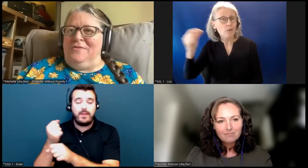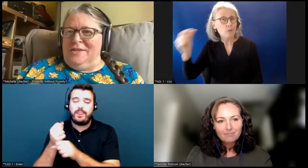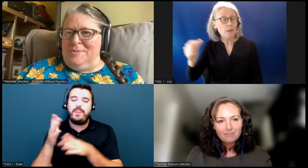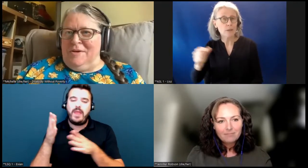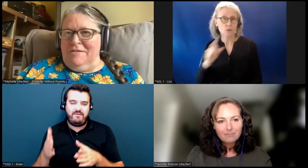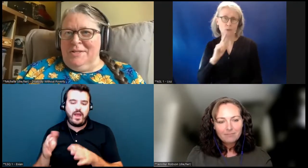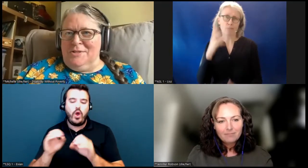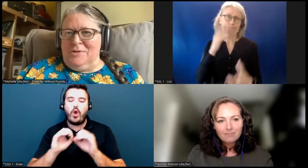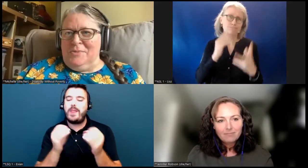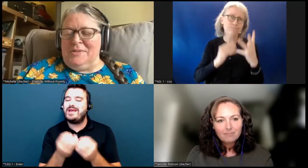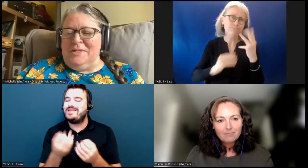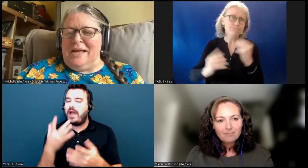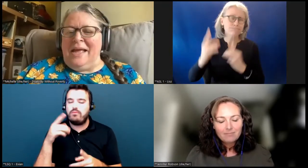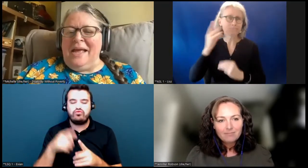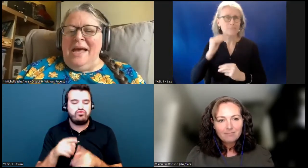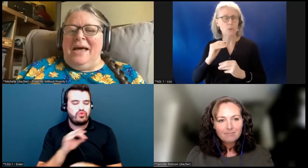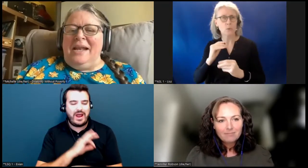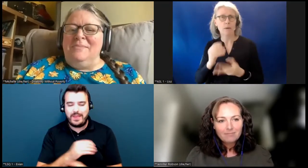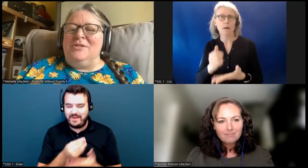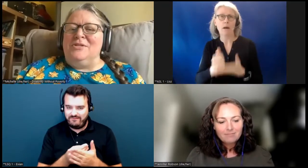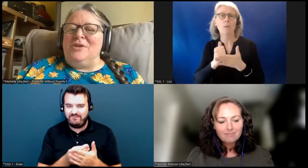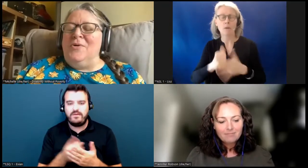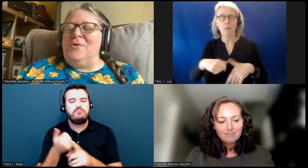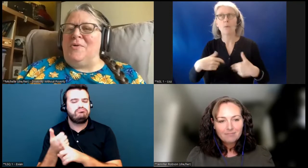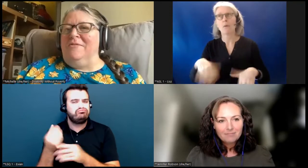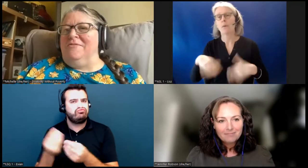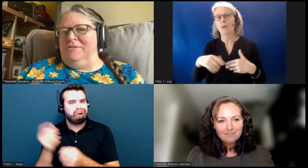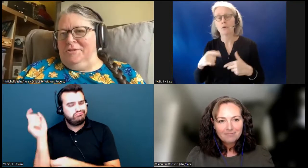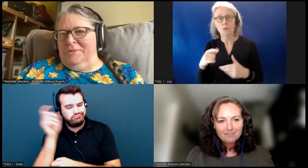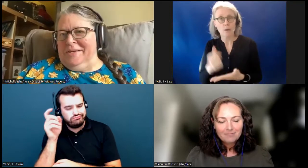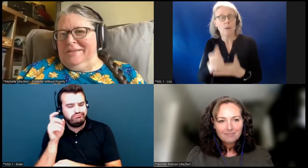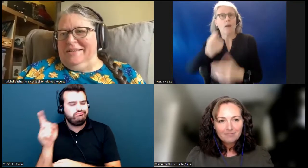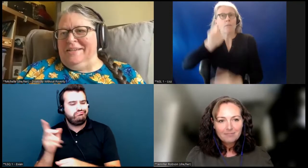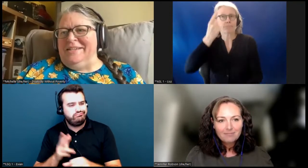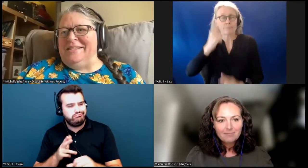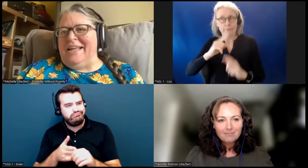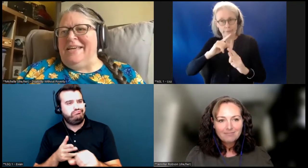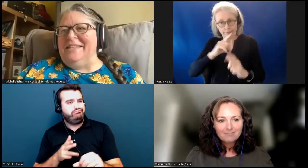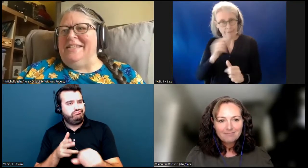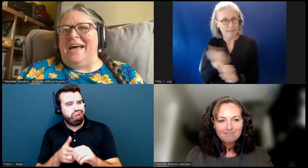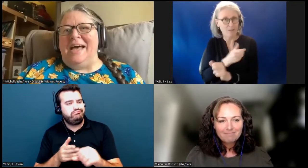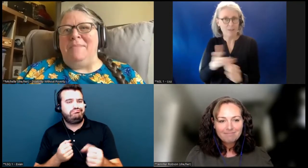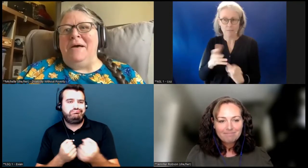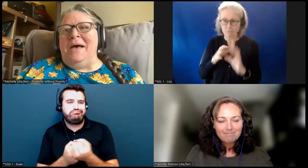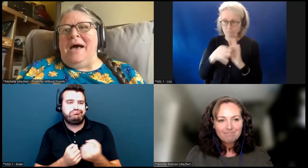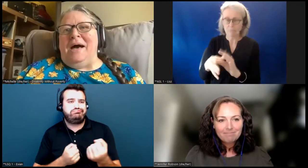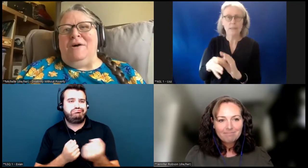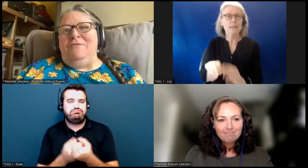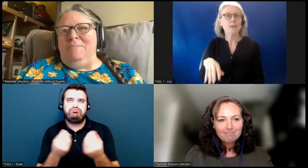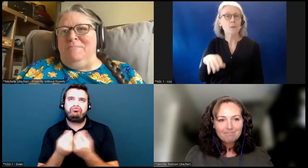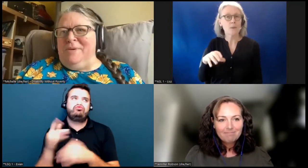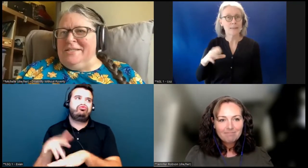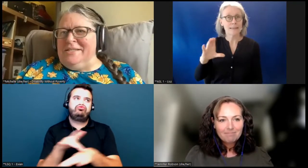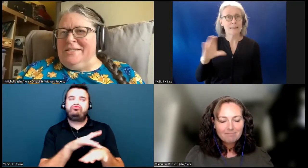OF EXPERIENCE TO US TODAY. I'M SO GRATEFUL TO HER THAT SHE'S TAKING THE TIME OUT OF HER